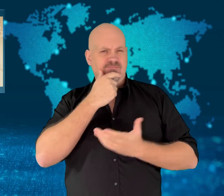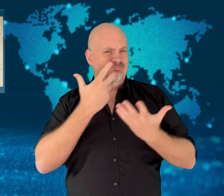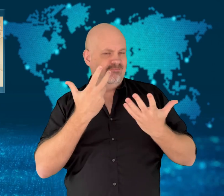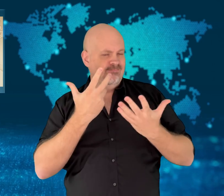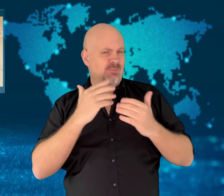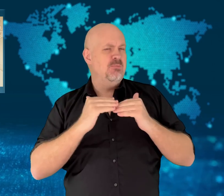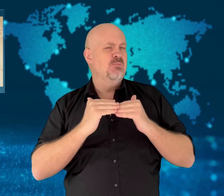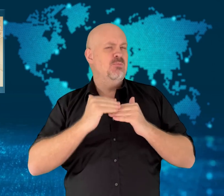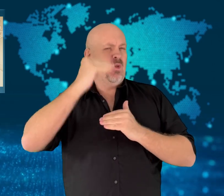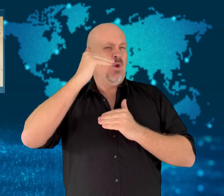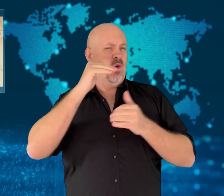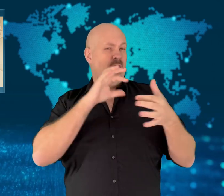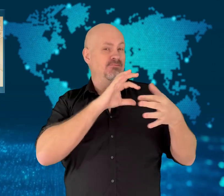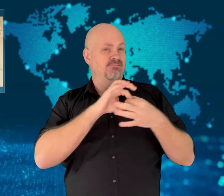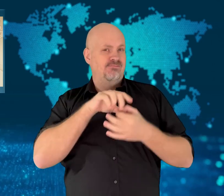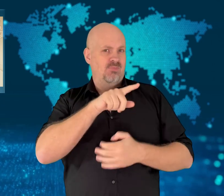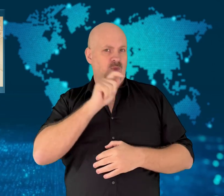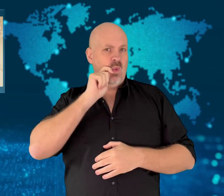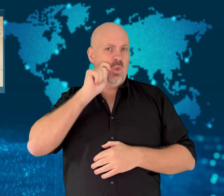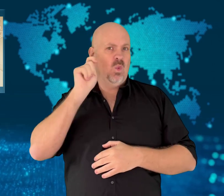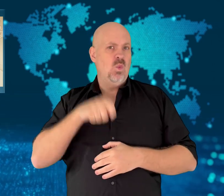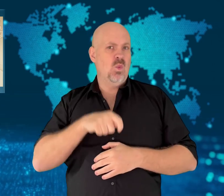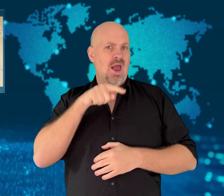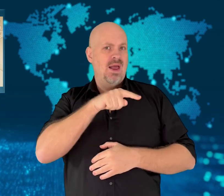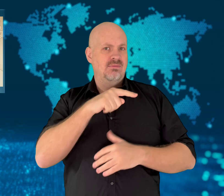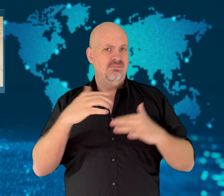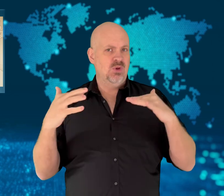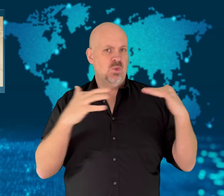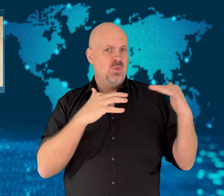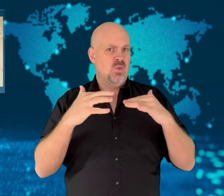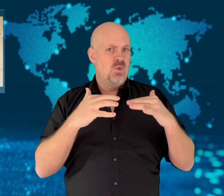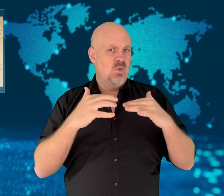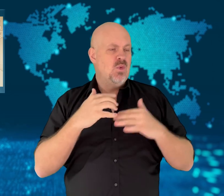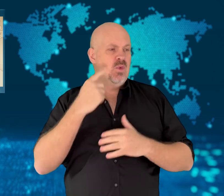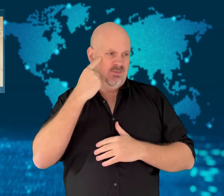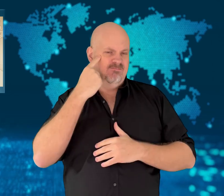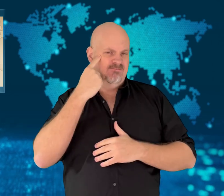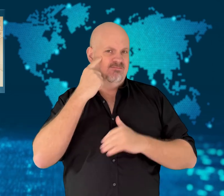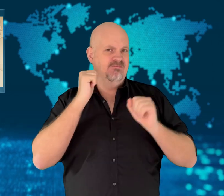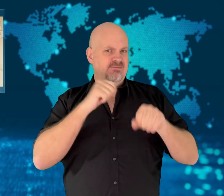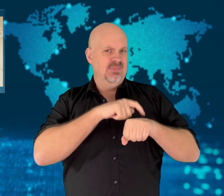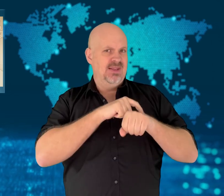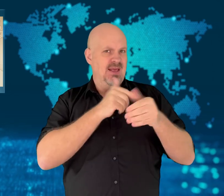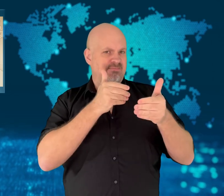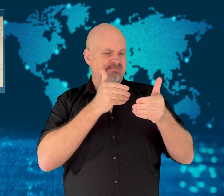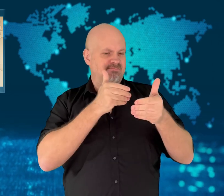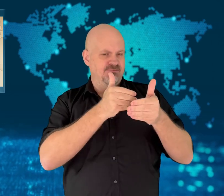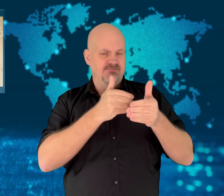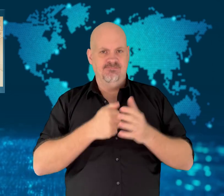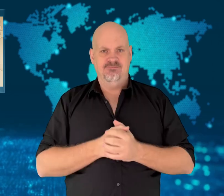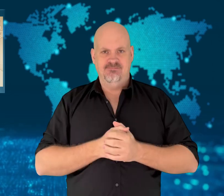The board said the decision to move the clock's hands was made mainly